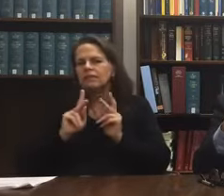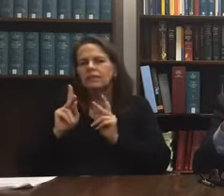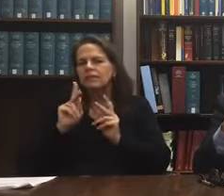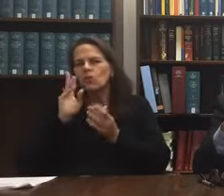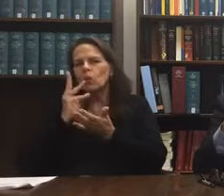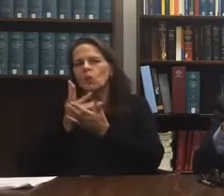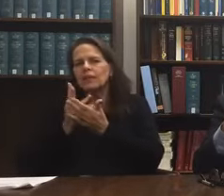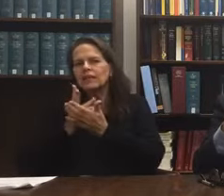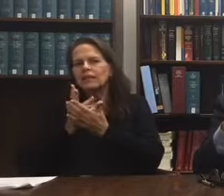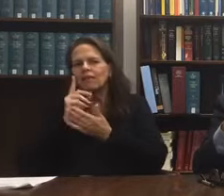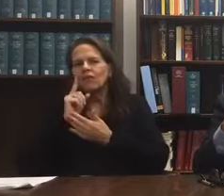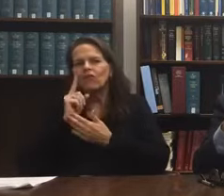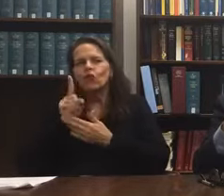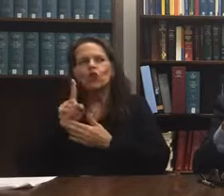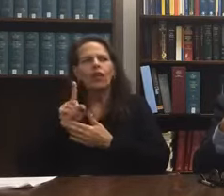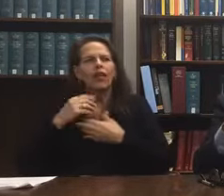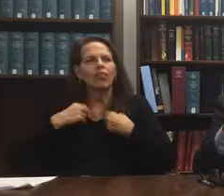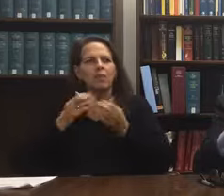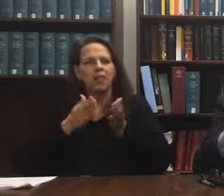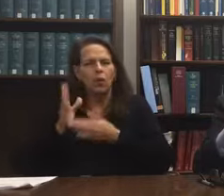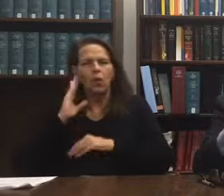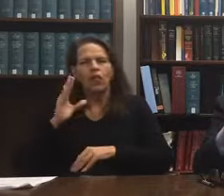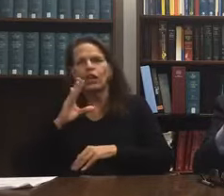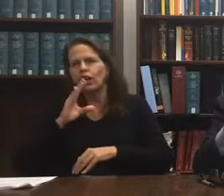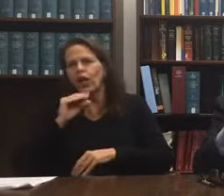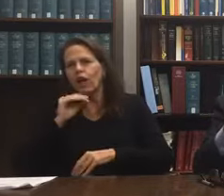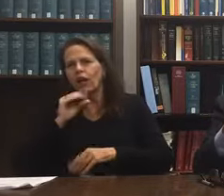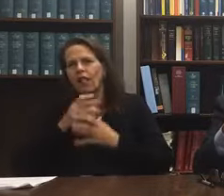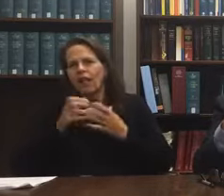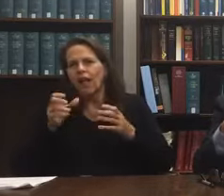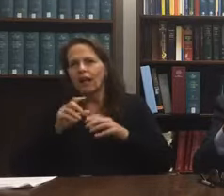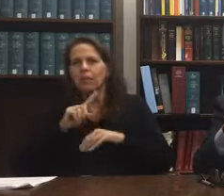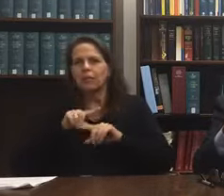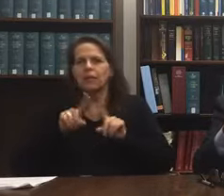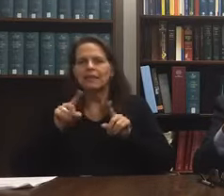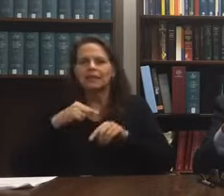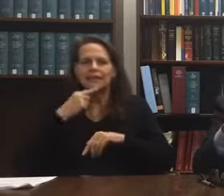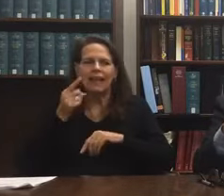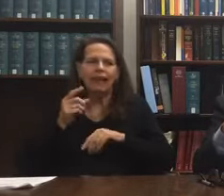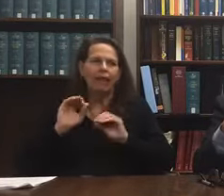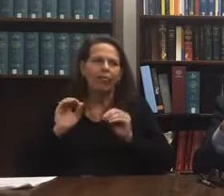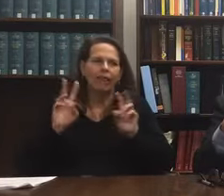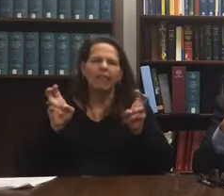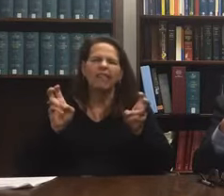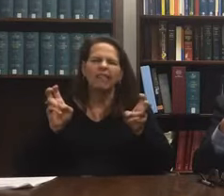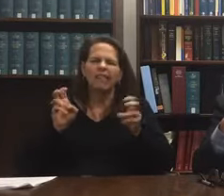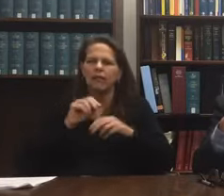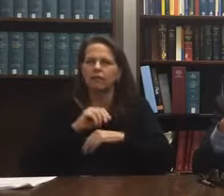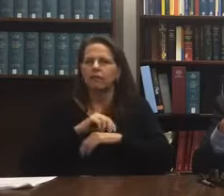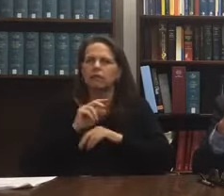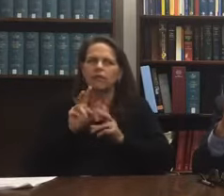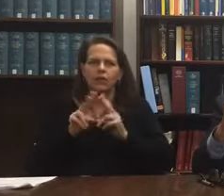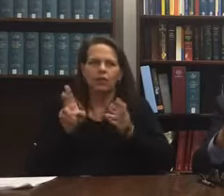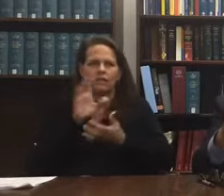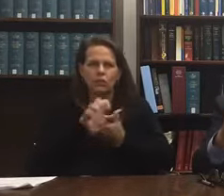for health plans that you know they'll talk a lot and not really say anything and it gets very confusing so you have to decide whether you want to make your